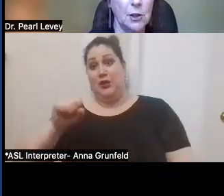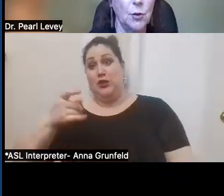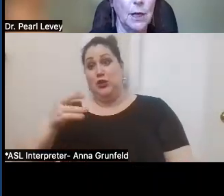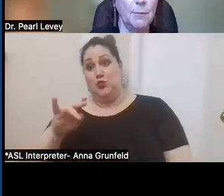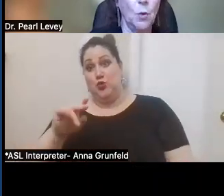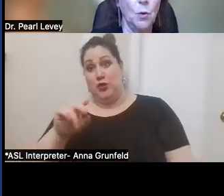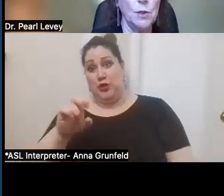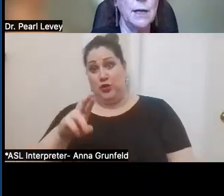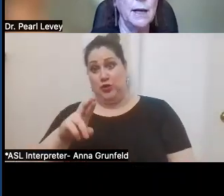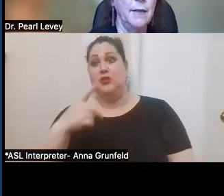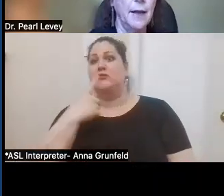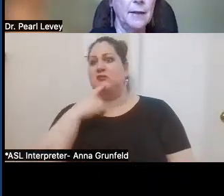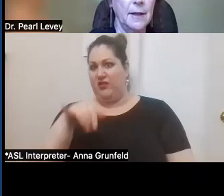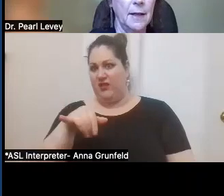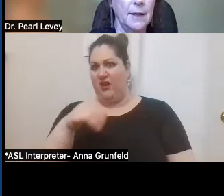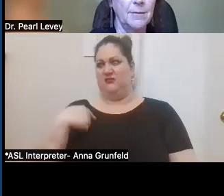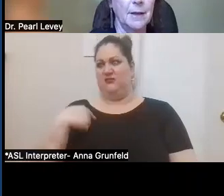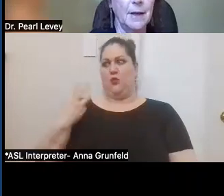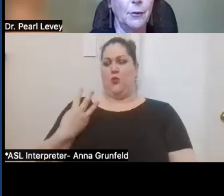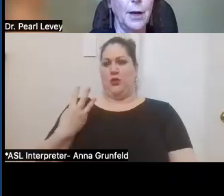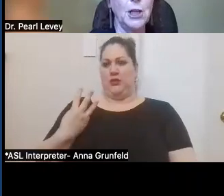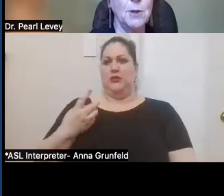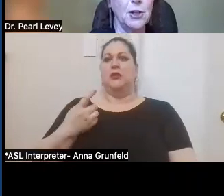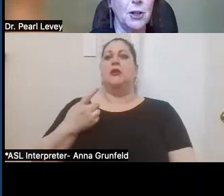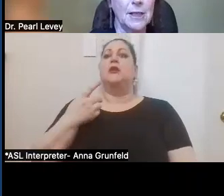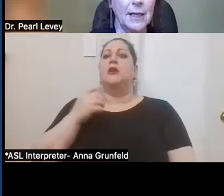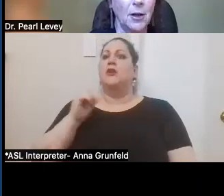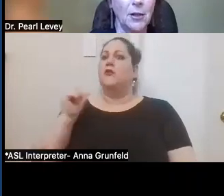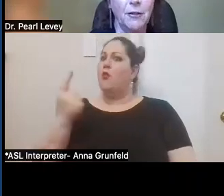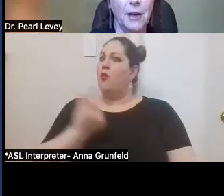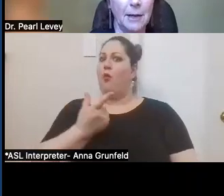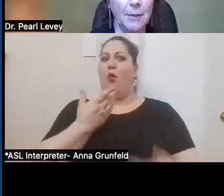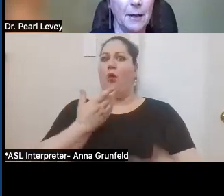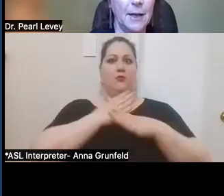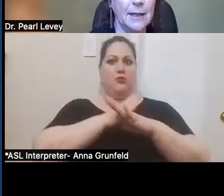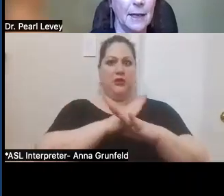It's really important that the arrangements are not done on the fly, but that they're